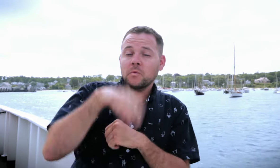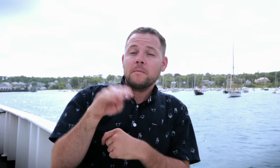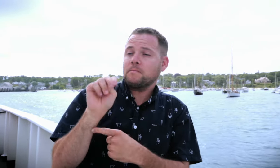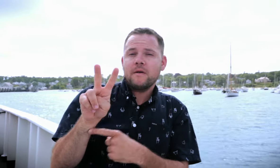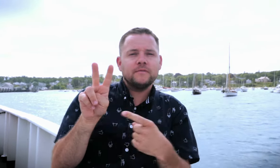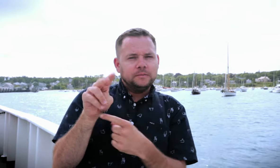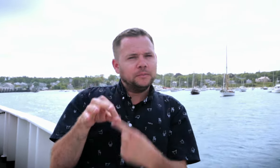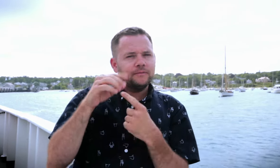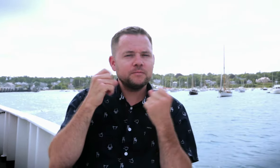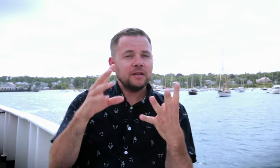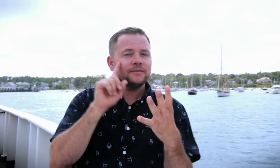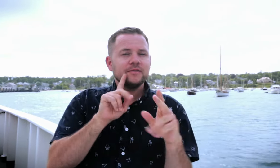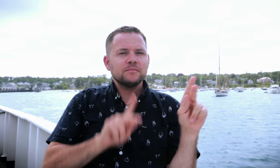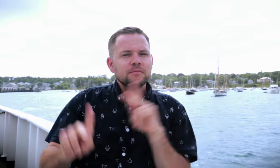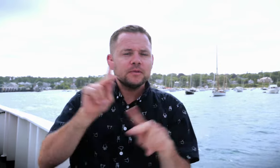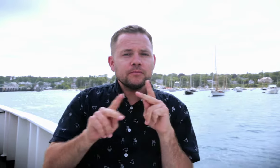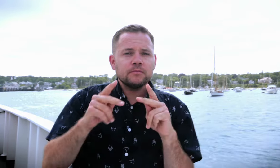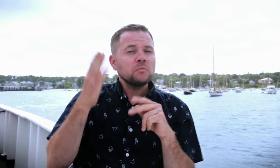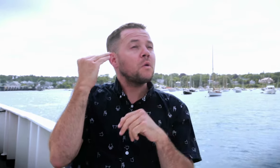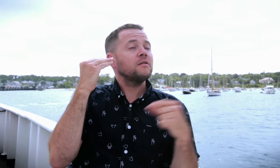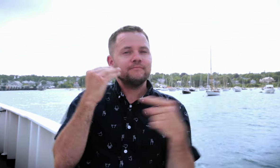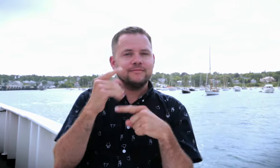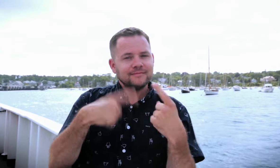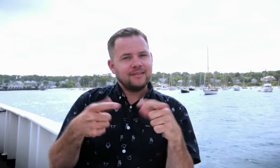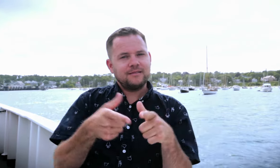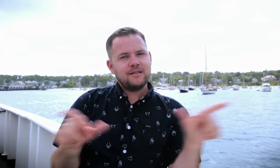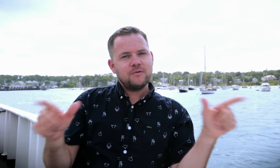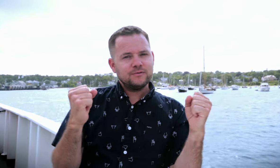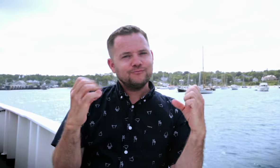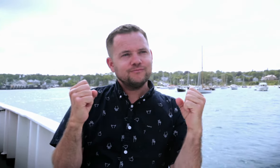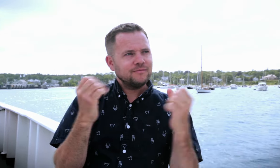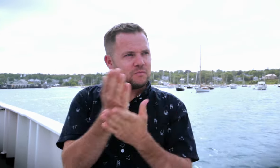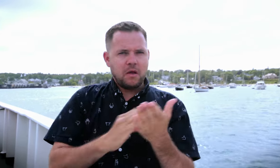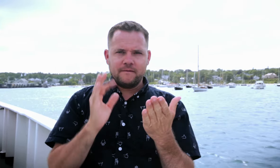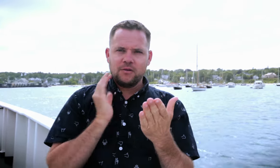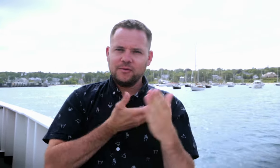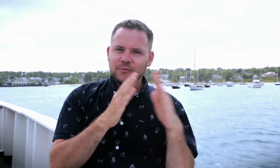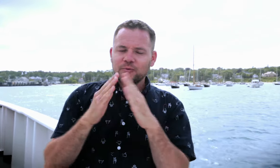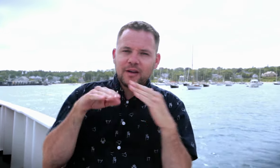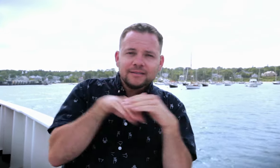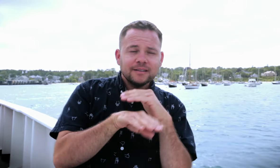Martha's Vineyard is special for many deaf people. Above all, sign language is part of our community.